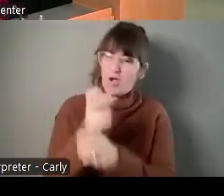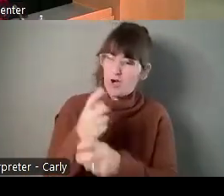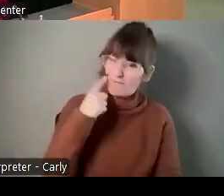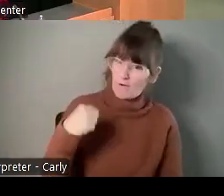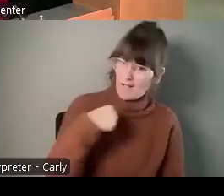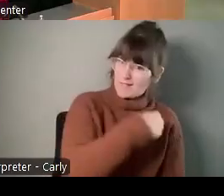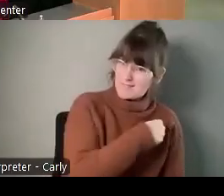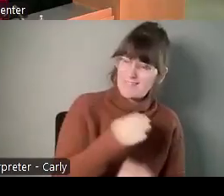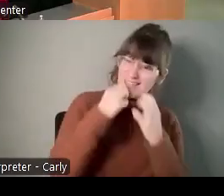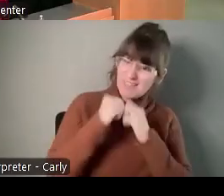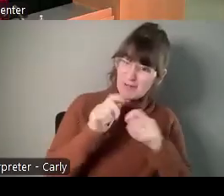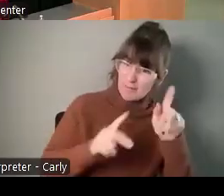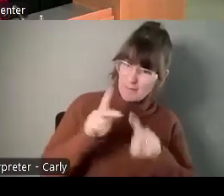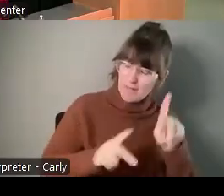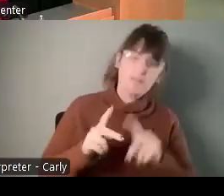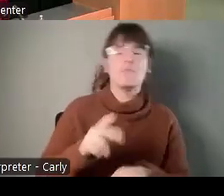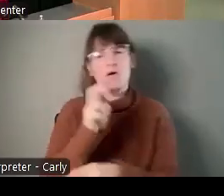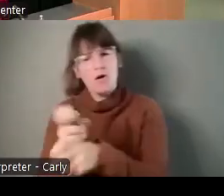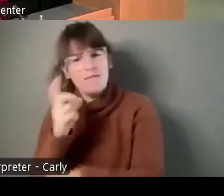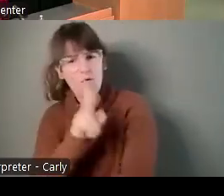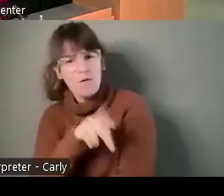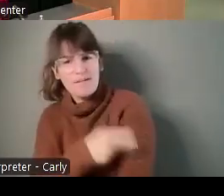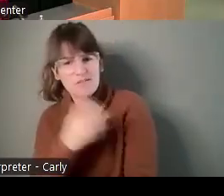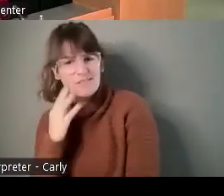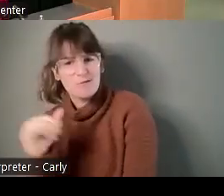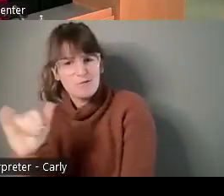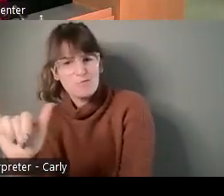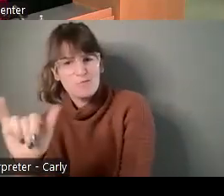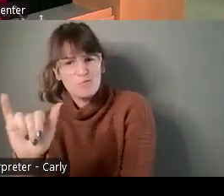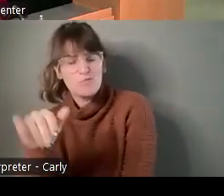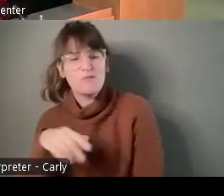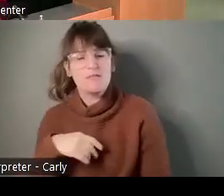caring people, but mostly for patients. And we know that the period following discharge